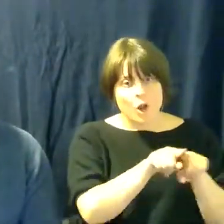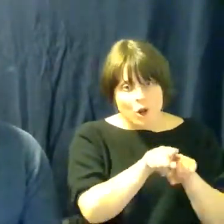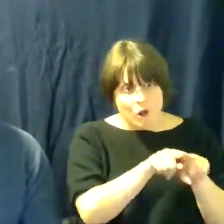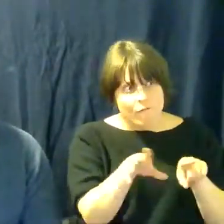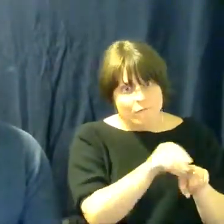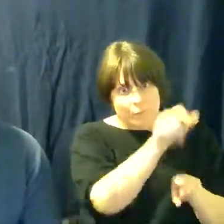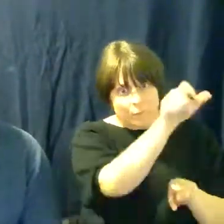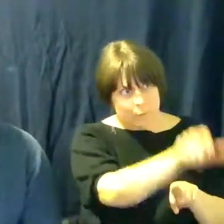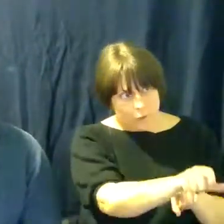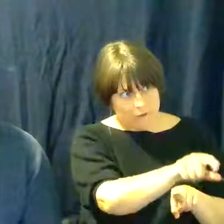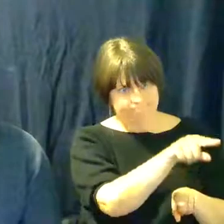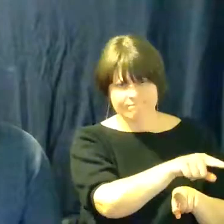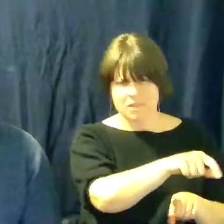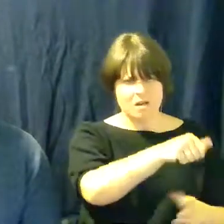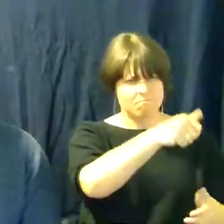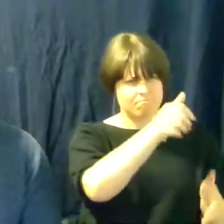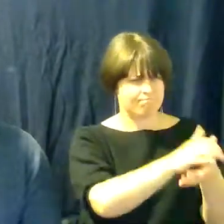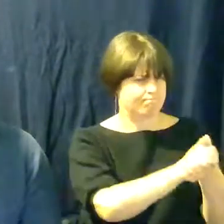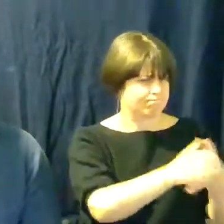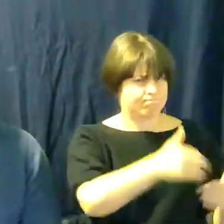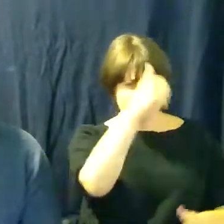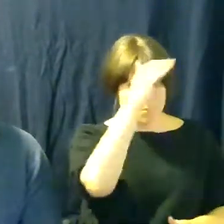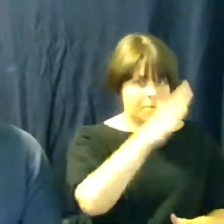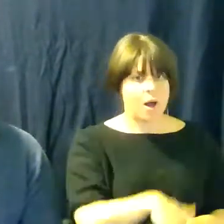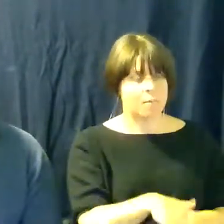, I receive mentoring support working for deafblinDeafblind Australia